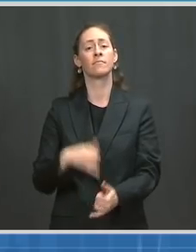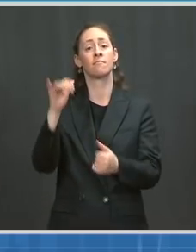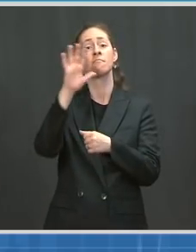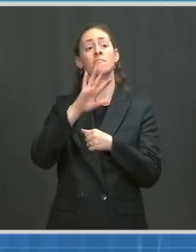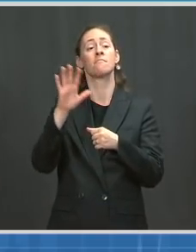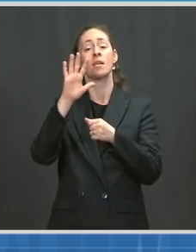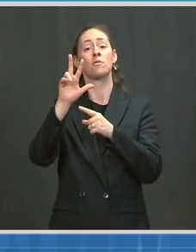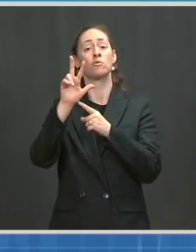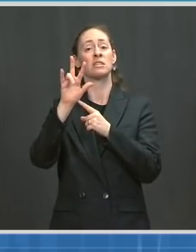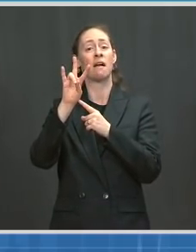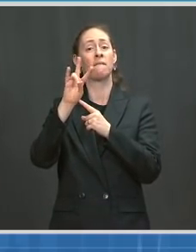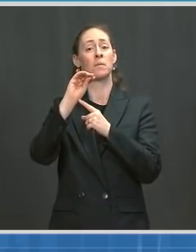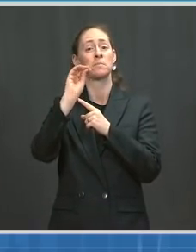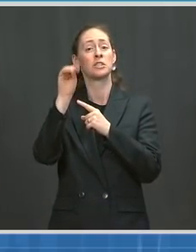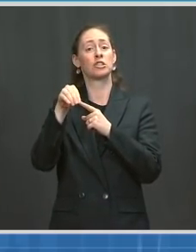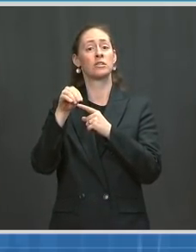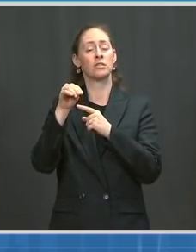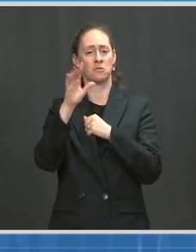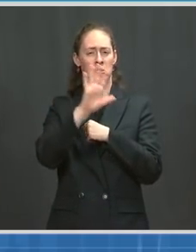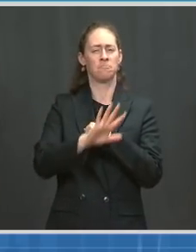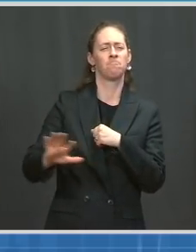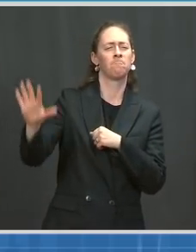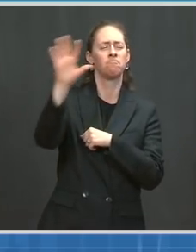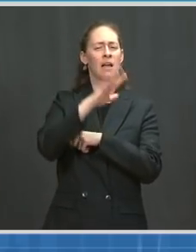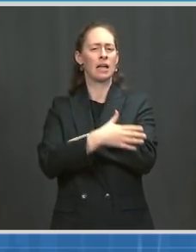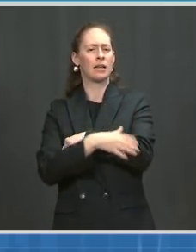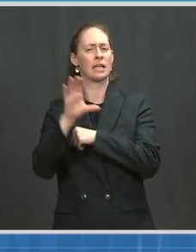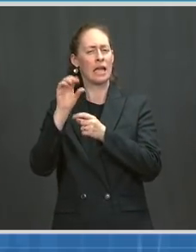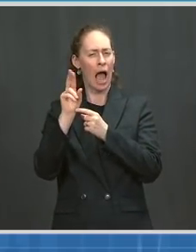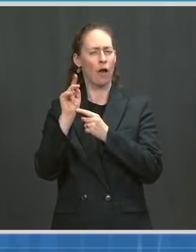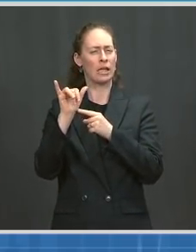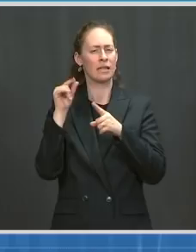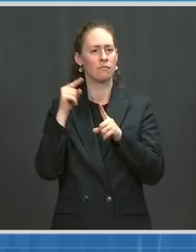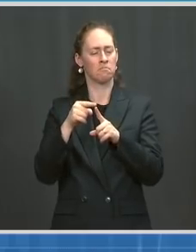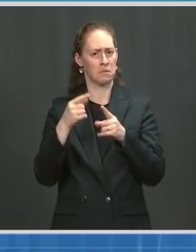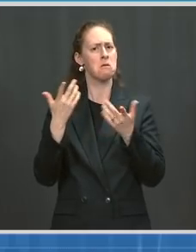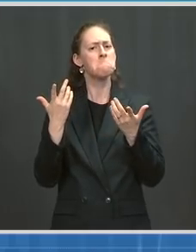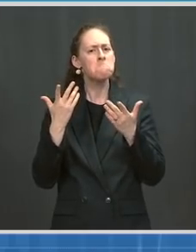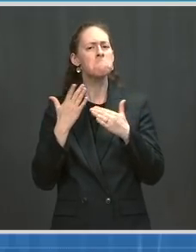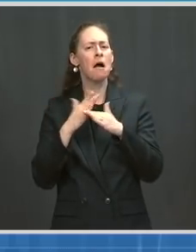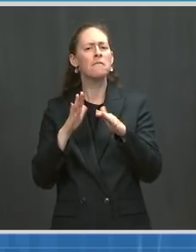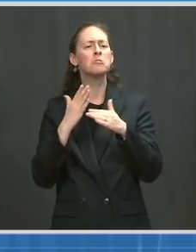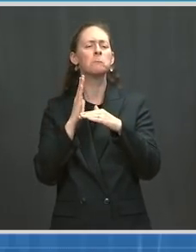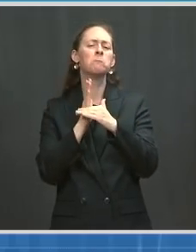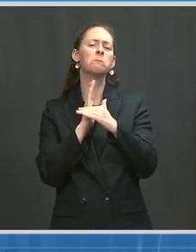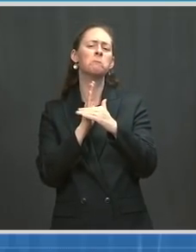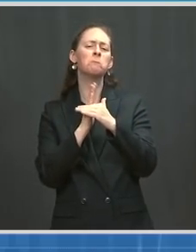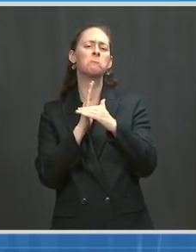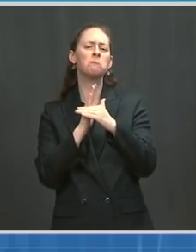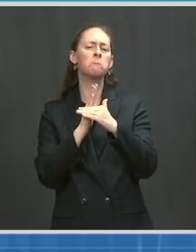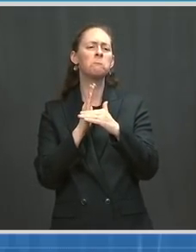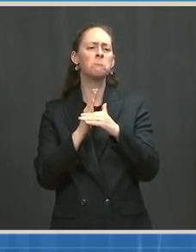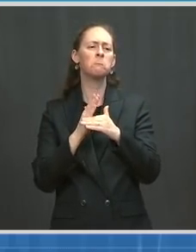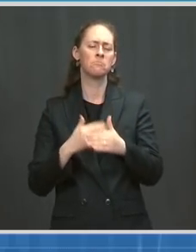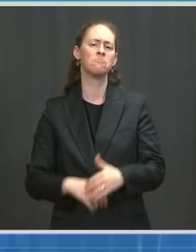which we define as less than 50 cases per 100,000 in the last seven days. Now, if you look at this new slide up,